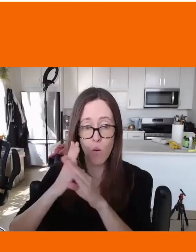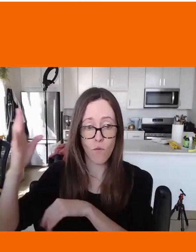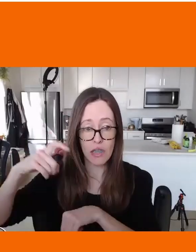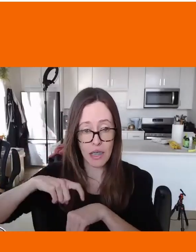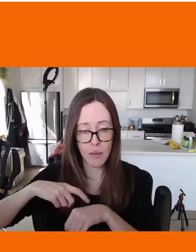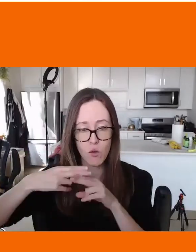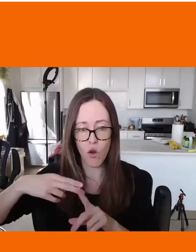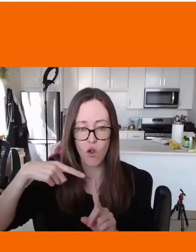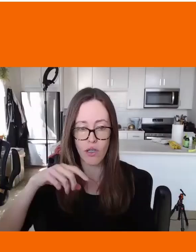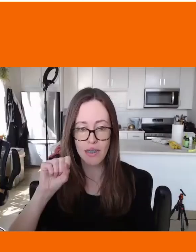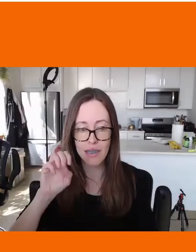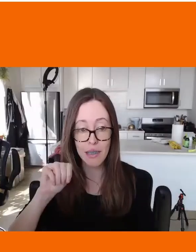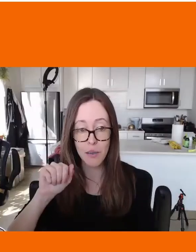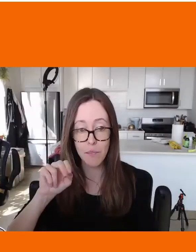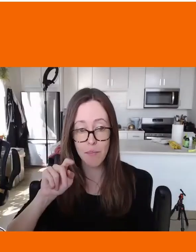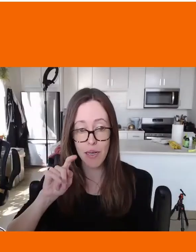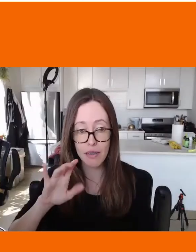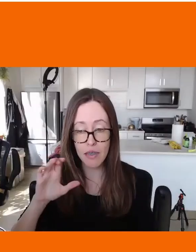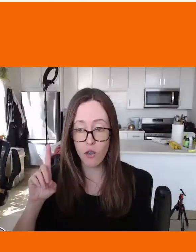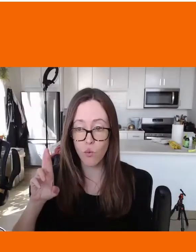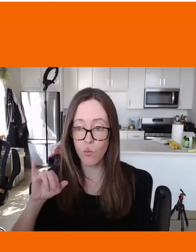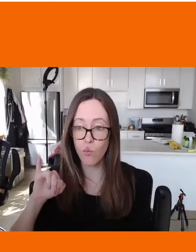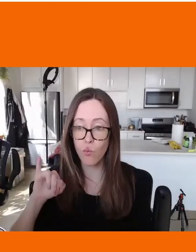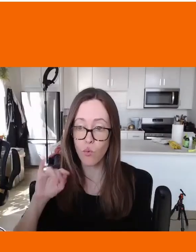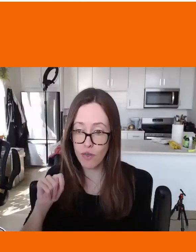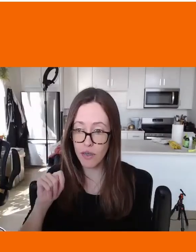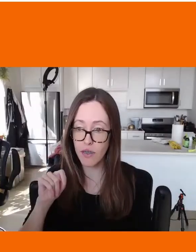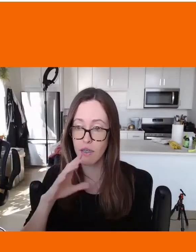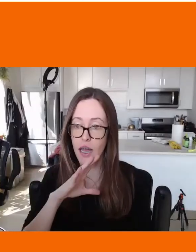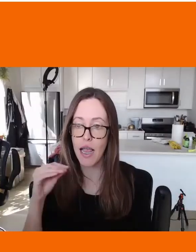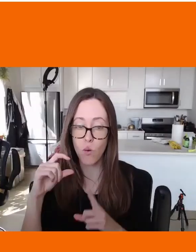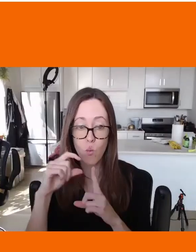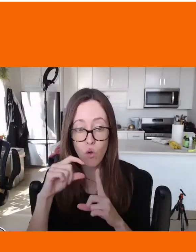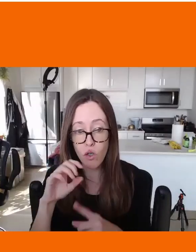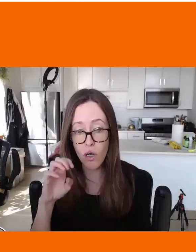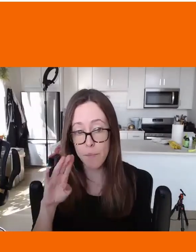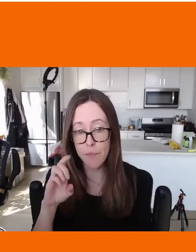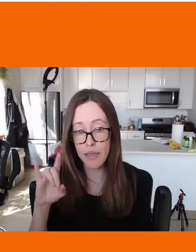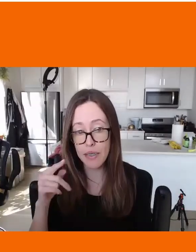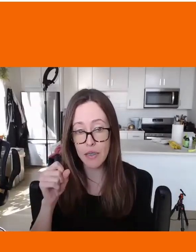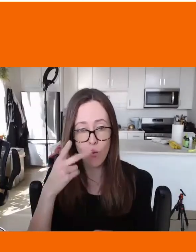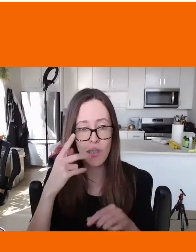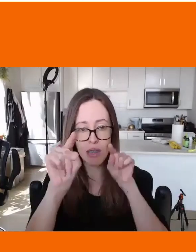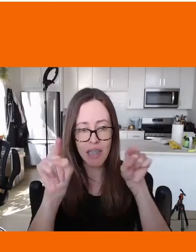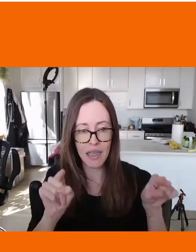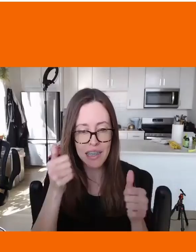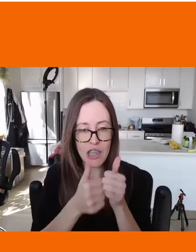Change in meaning over time for words is called semantic drift. And word embeddings, or a way of